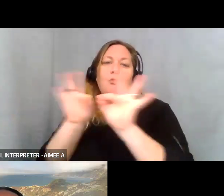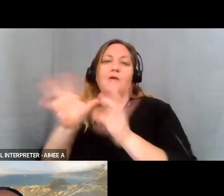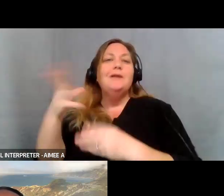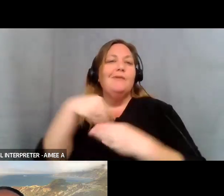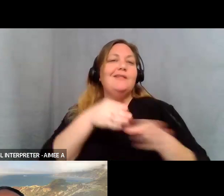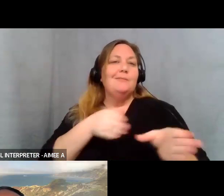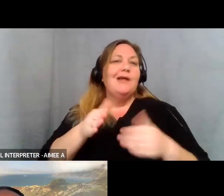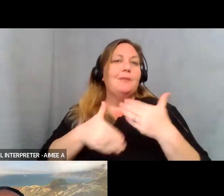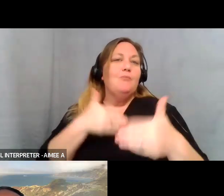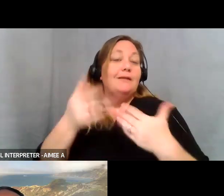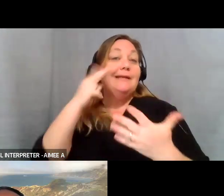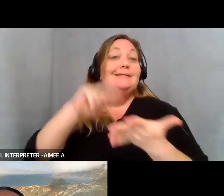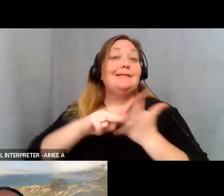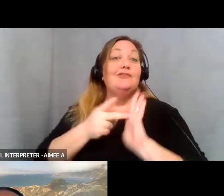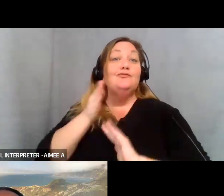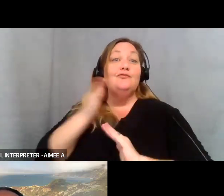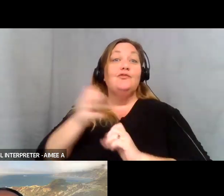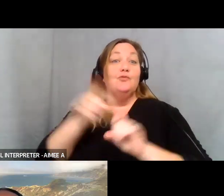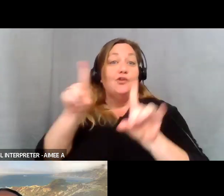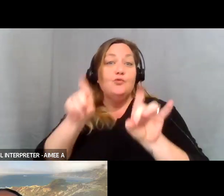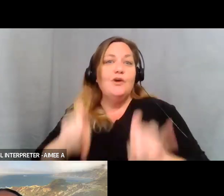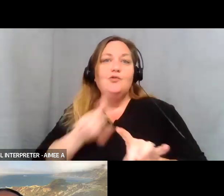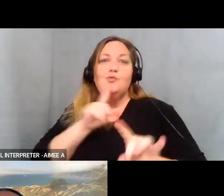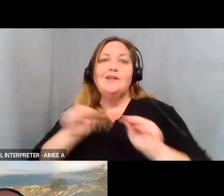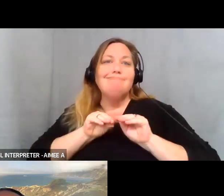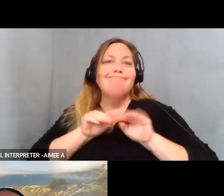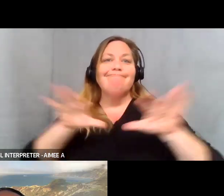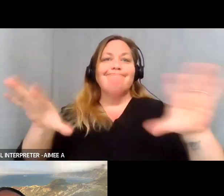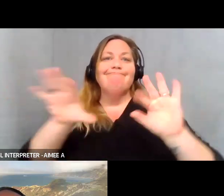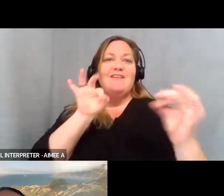and that the intention of the questionnaire was really to solicit feedback from organizations